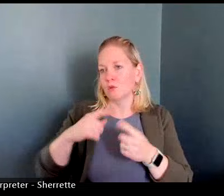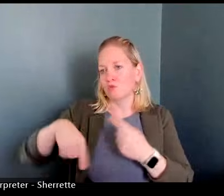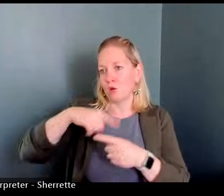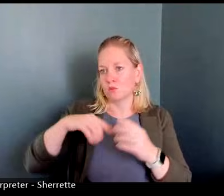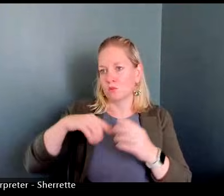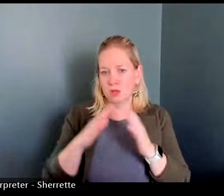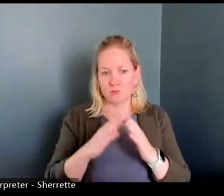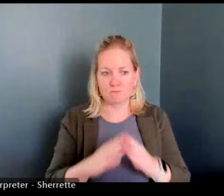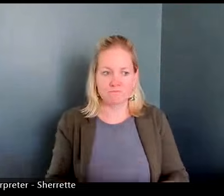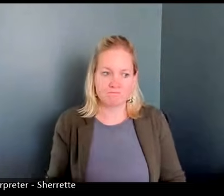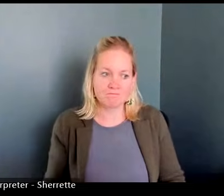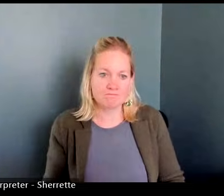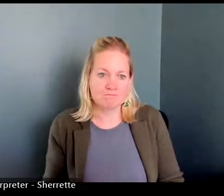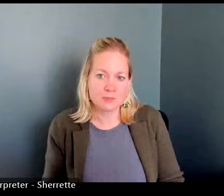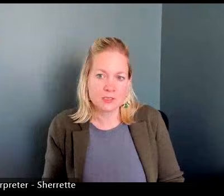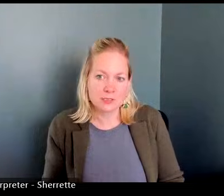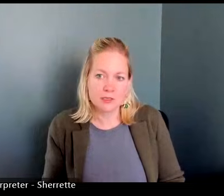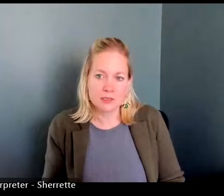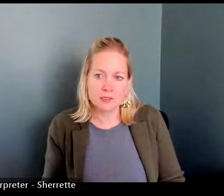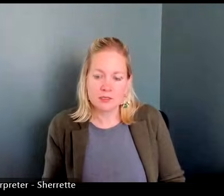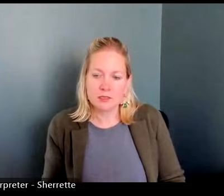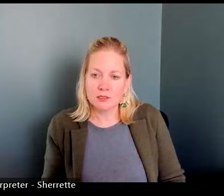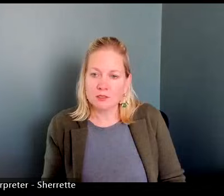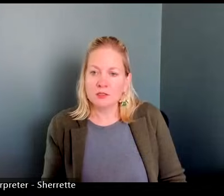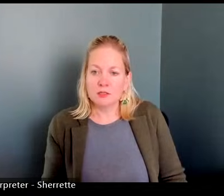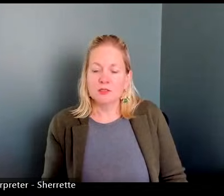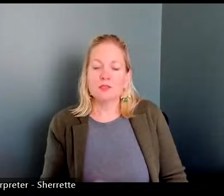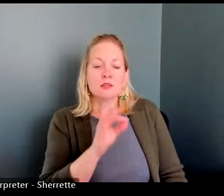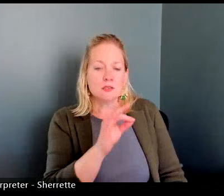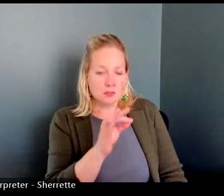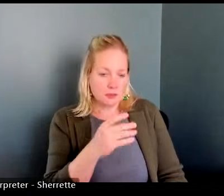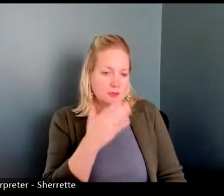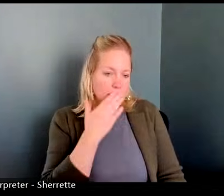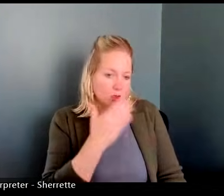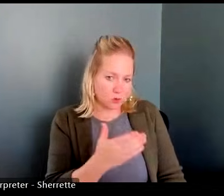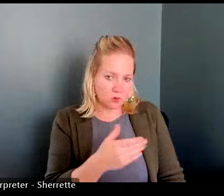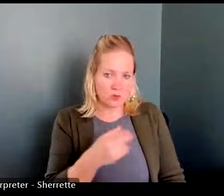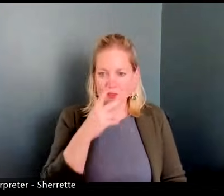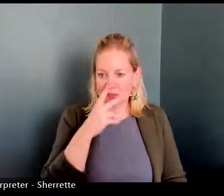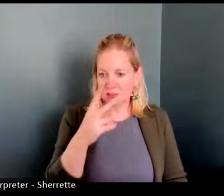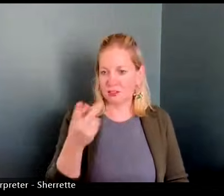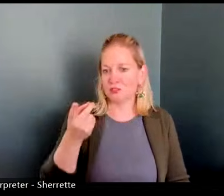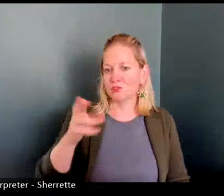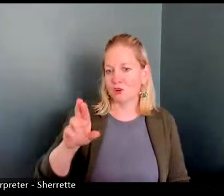Jonathan Green: Great. Thank you. And as our audience can see, Dr. Kaushal has now joined us.